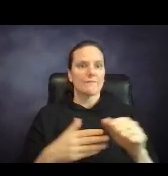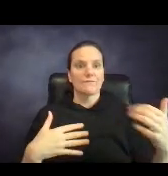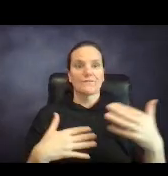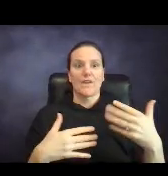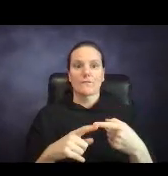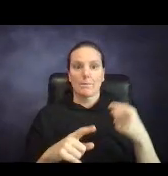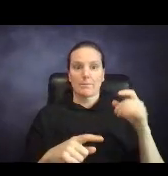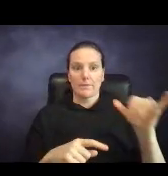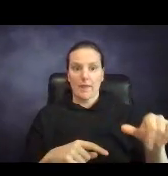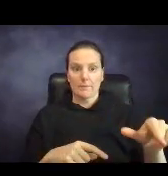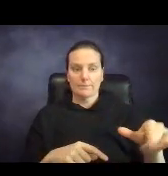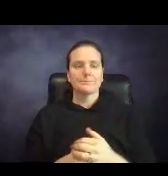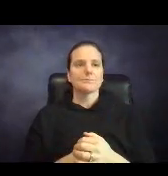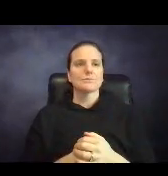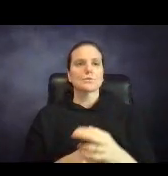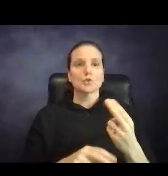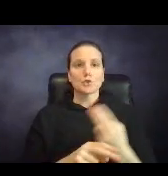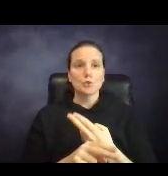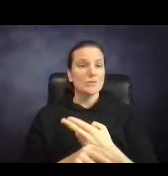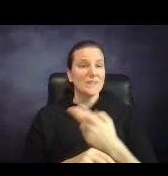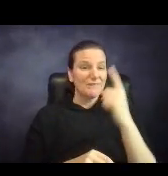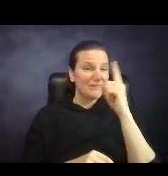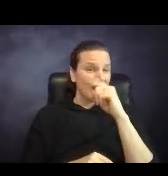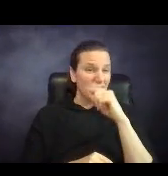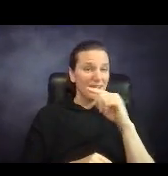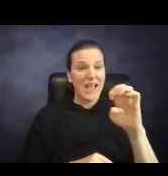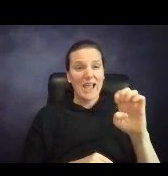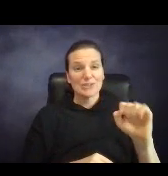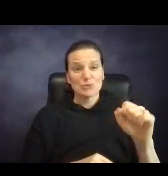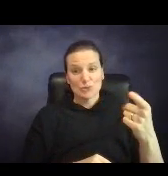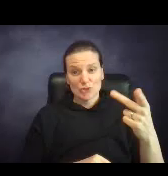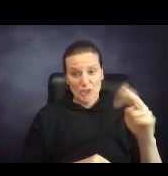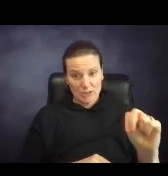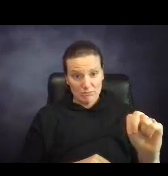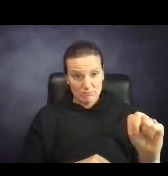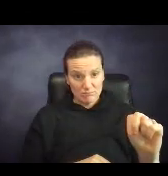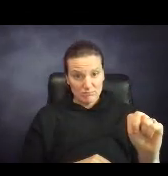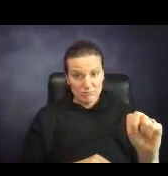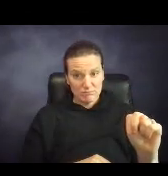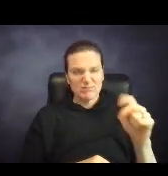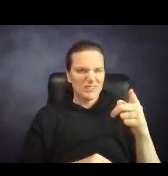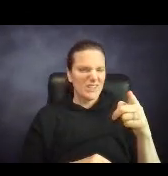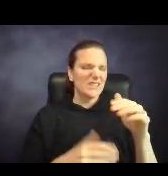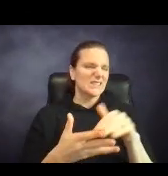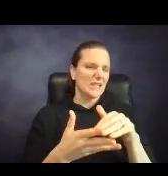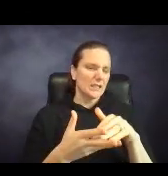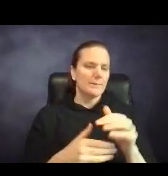They were using synthetic estrogens. Synthetic progestin in this arm of the study. Synthetic estrogen, synthetic progestin.